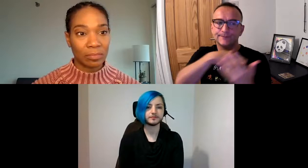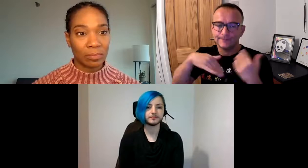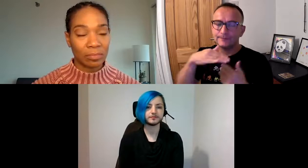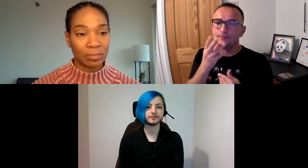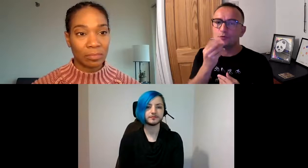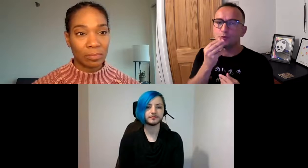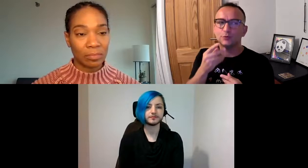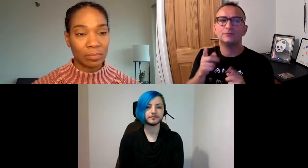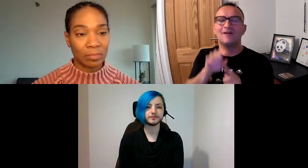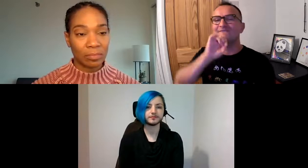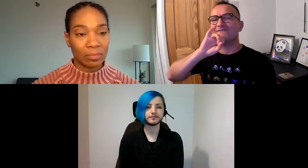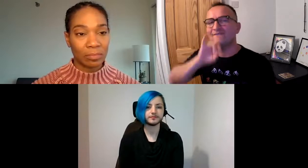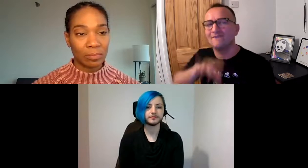created.